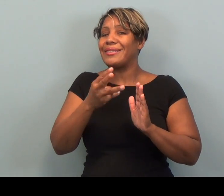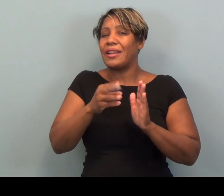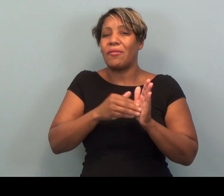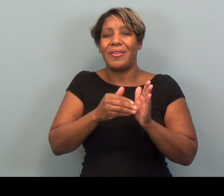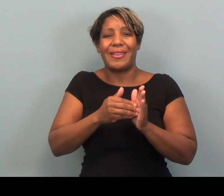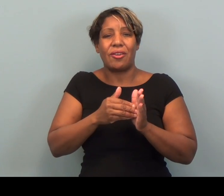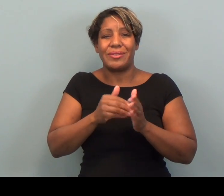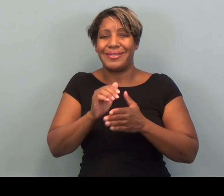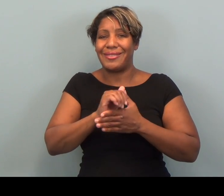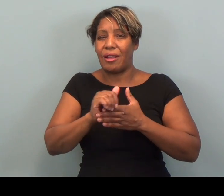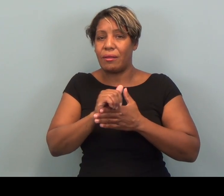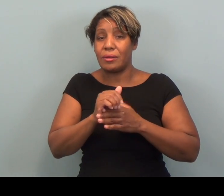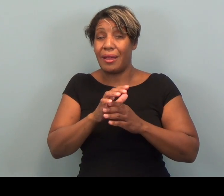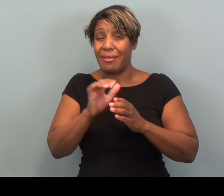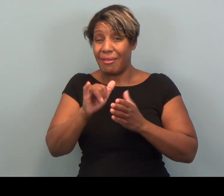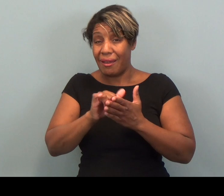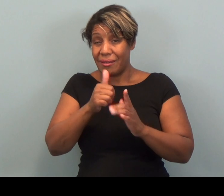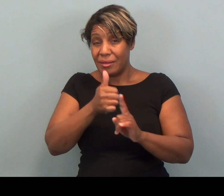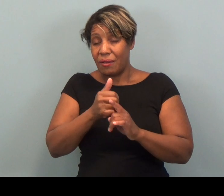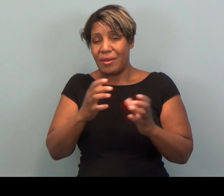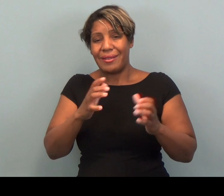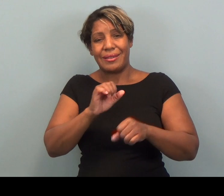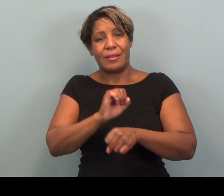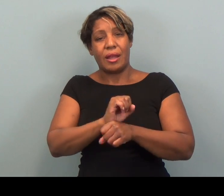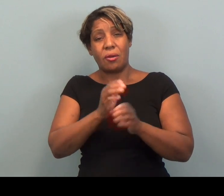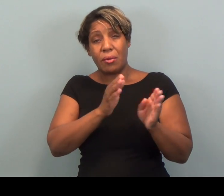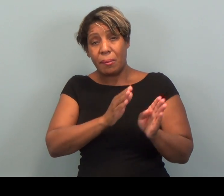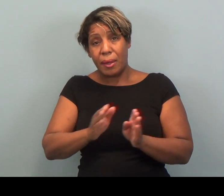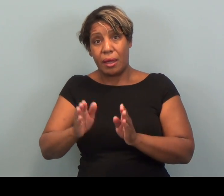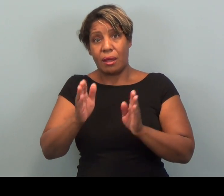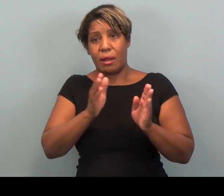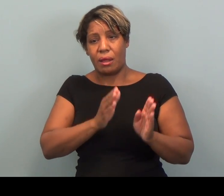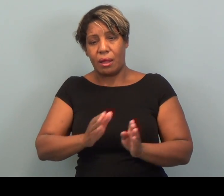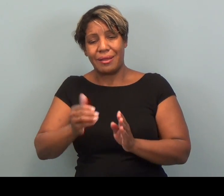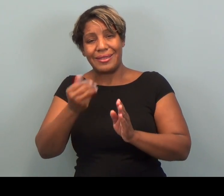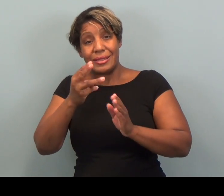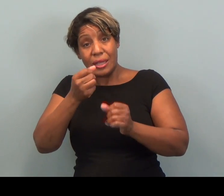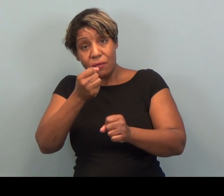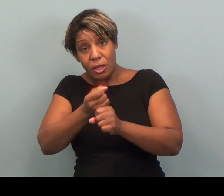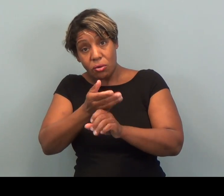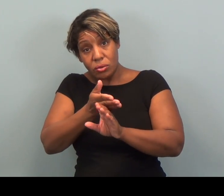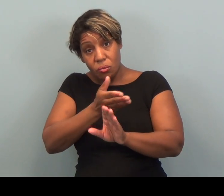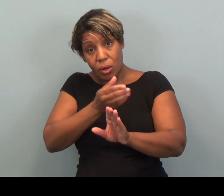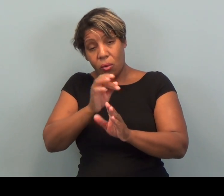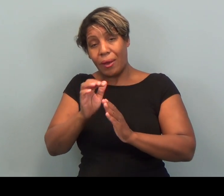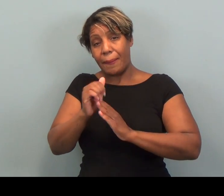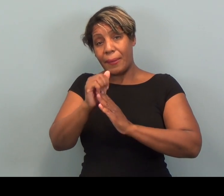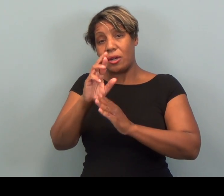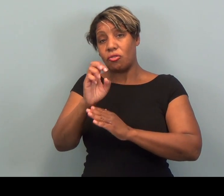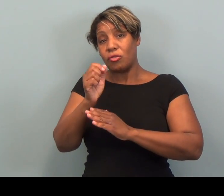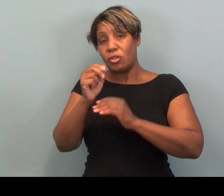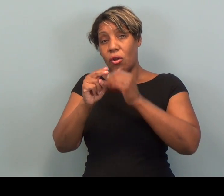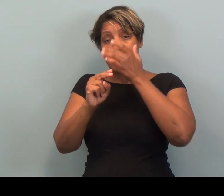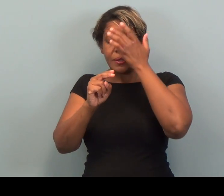because you know that's a lot of work to prepare several years worth of prior year or amended returns.